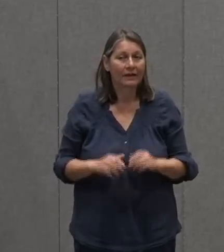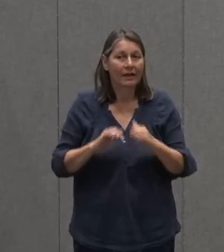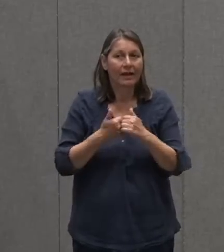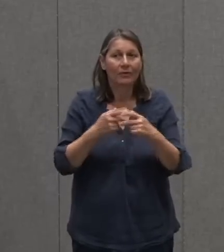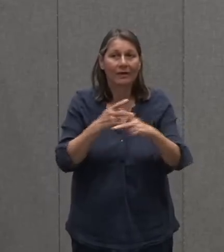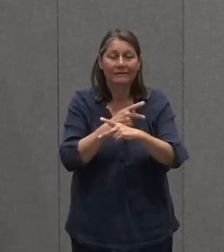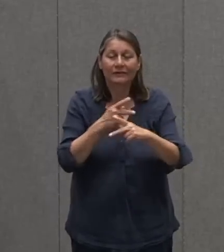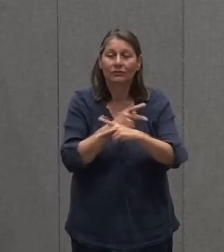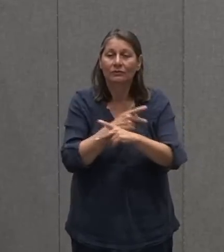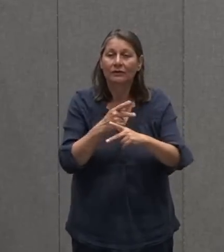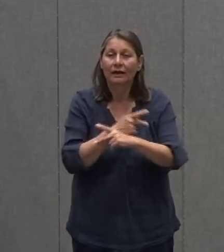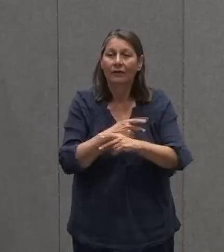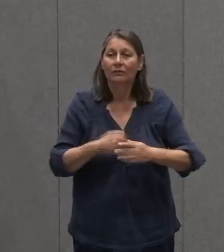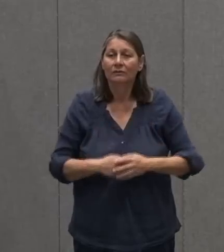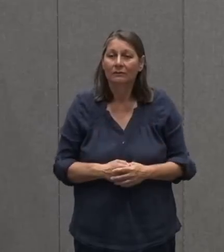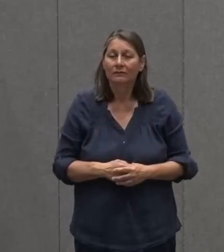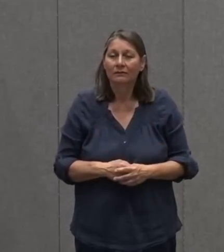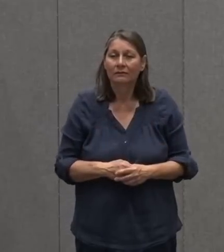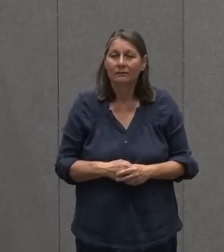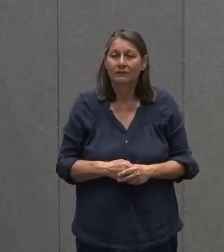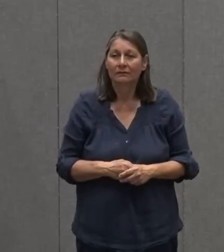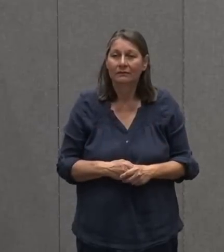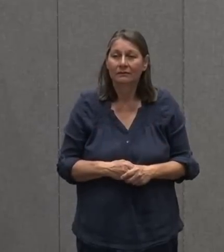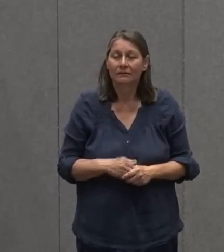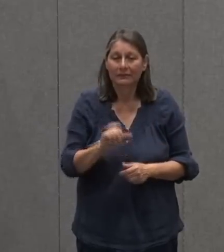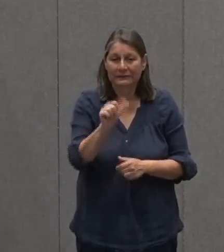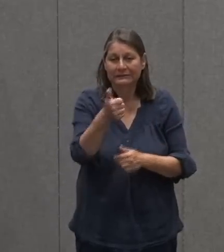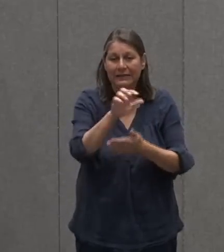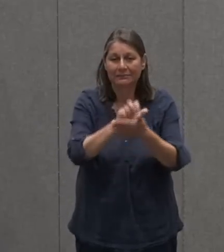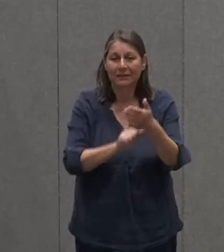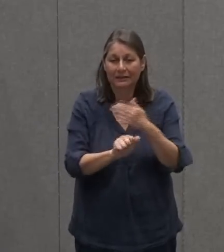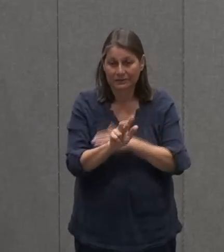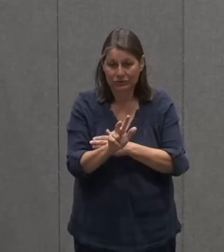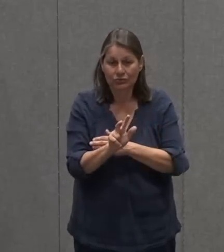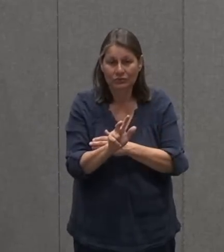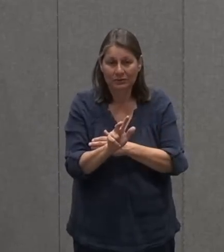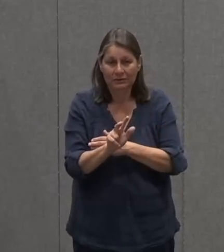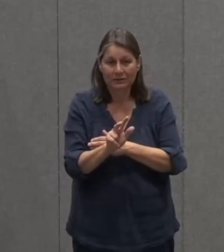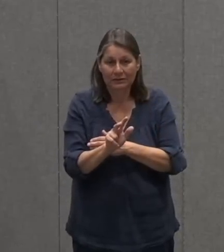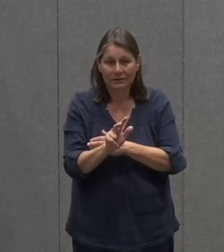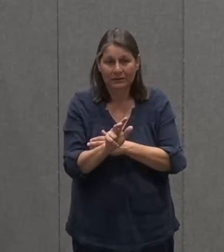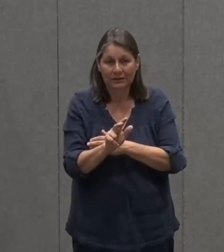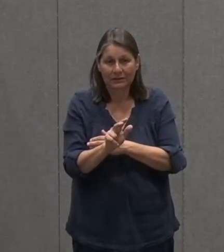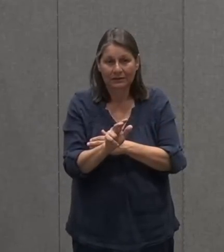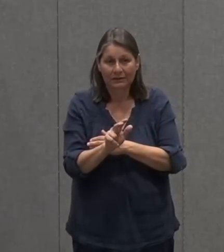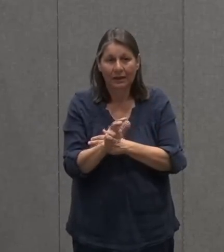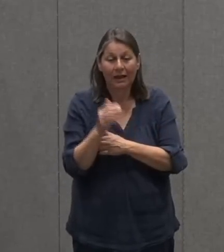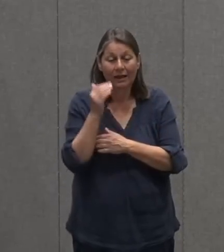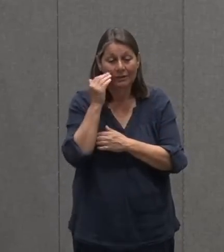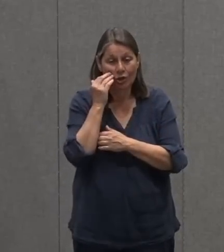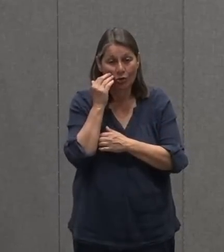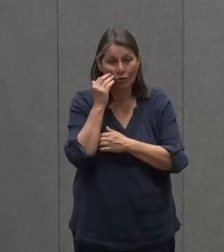I could say, 10 minus three 'cause I know three of those friends, at least more are reading board games.